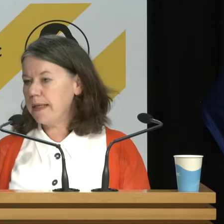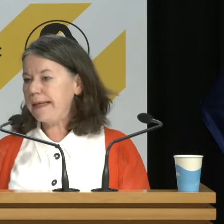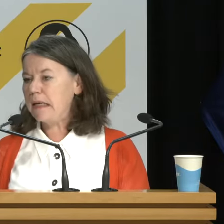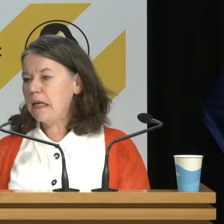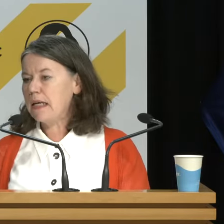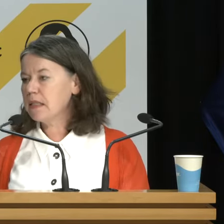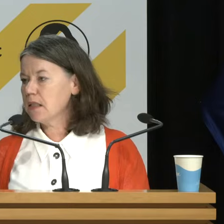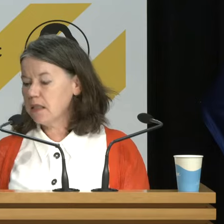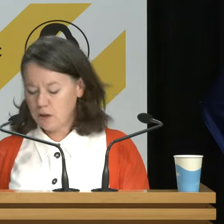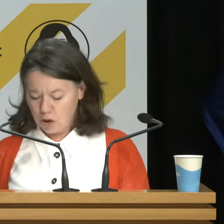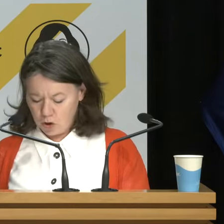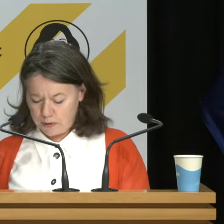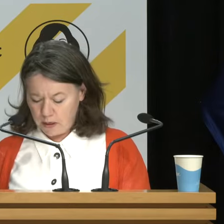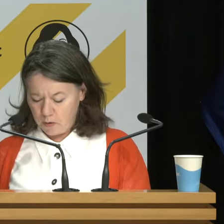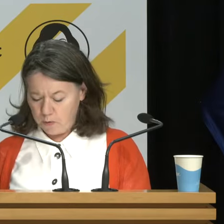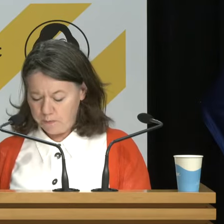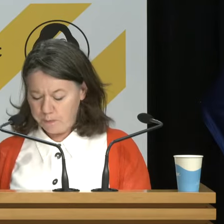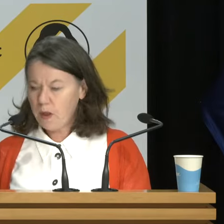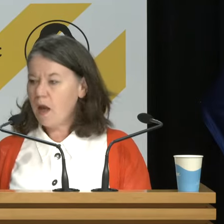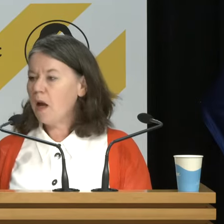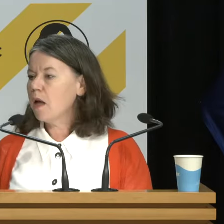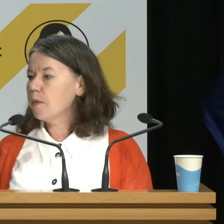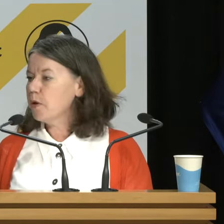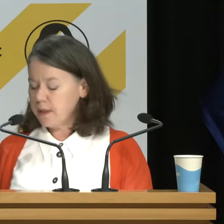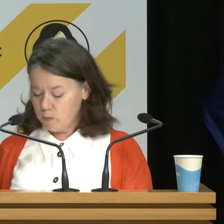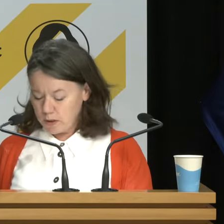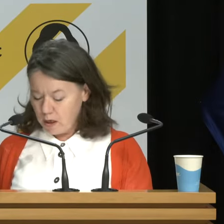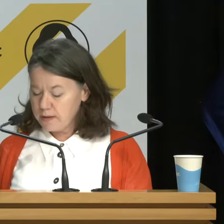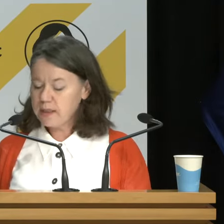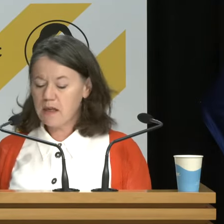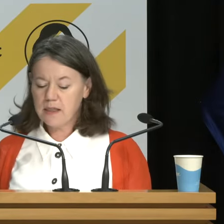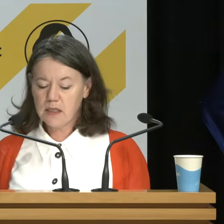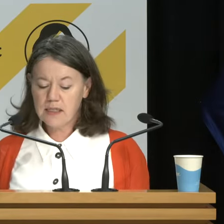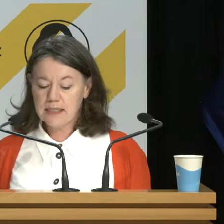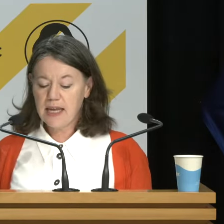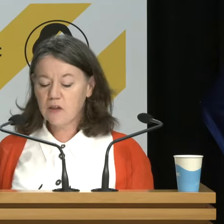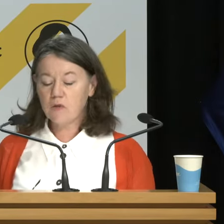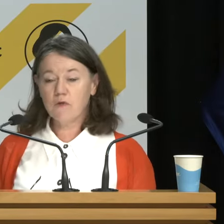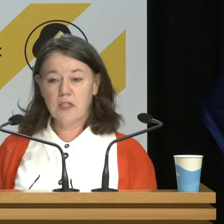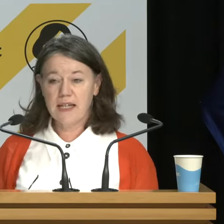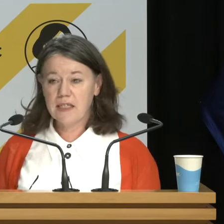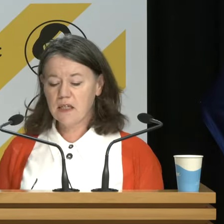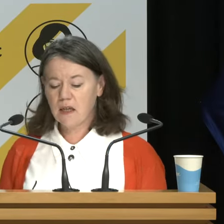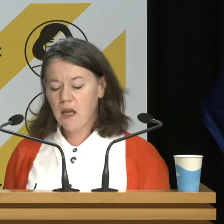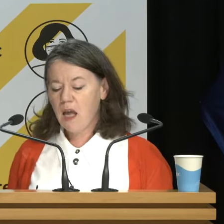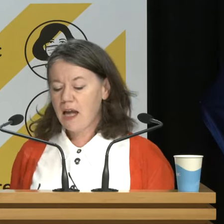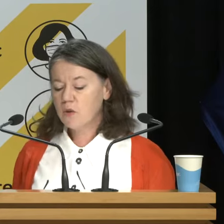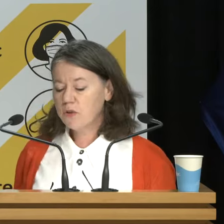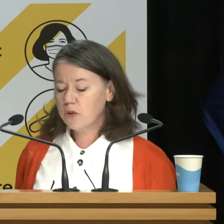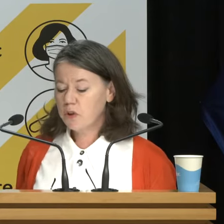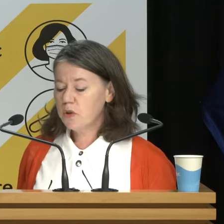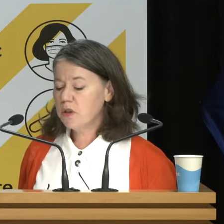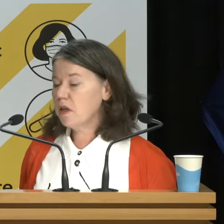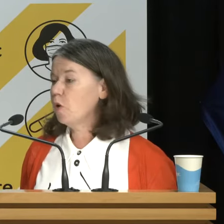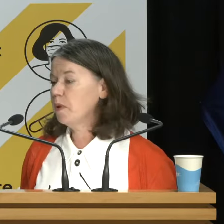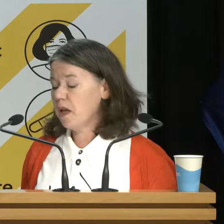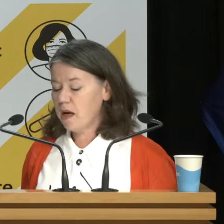The person who visited the centre on the morning of